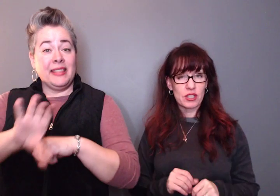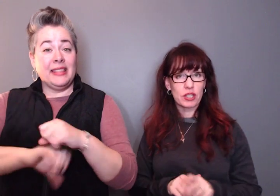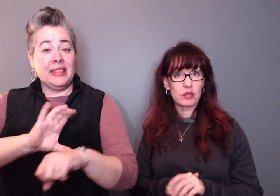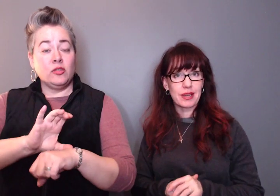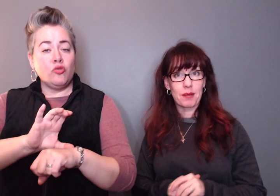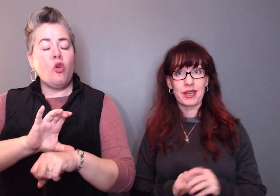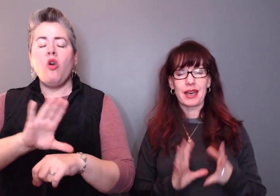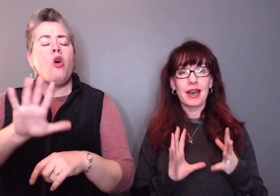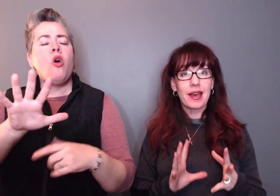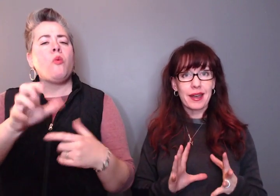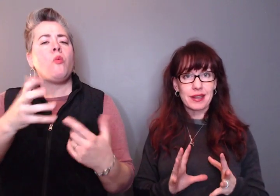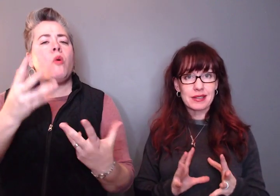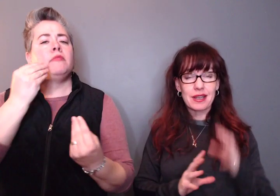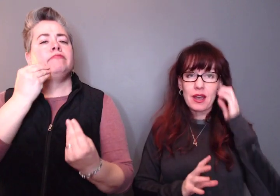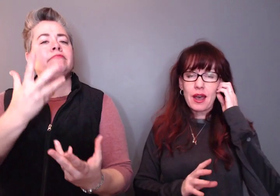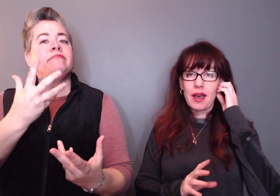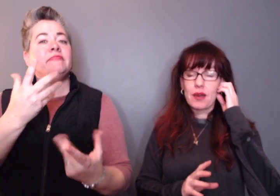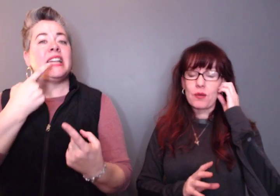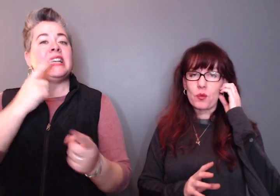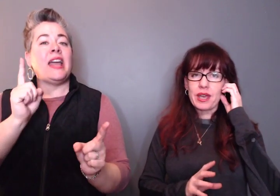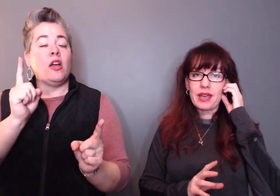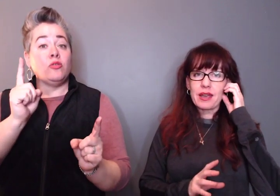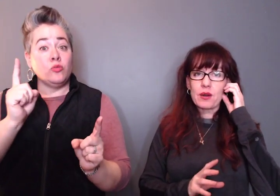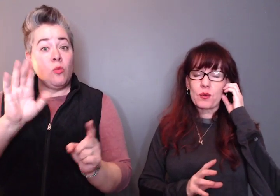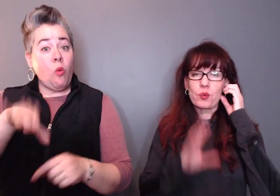to you today because we really want to